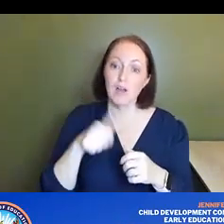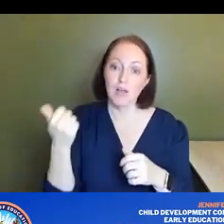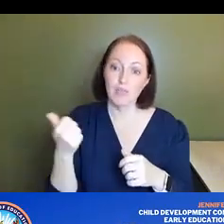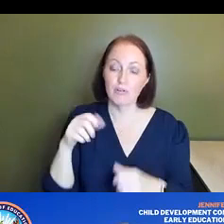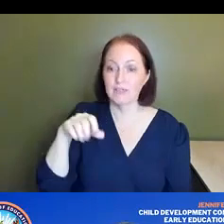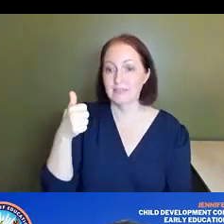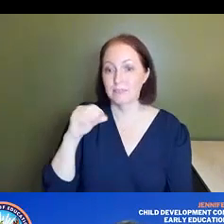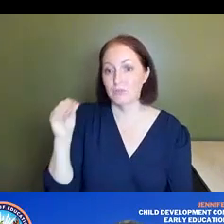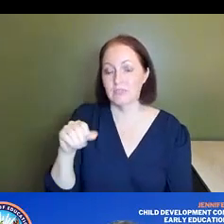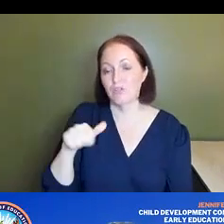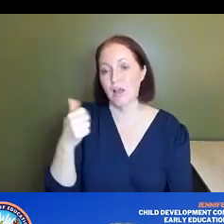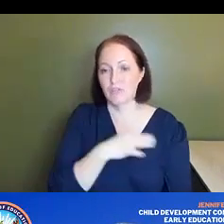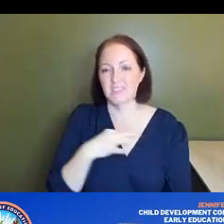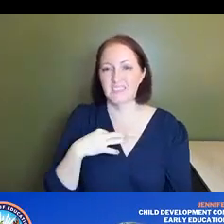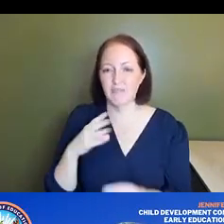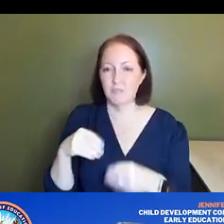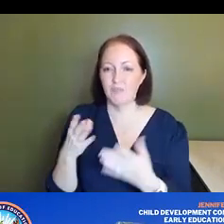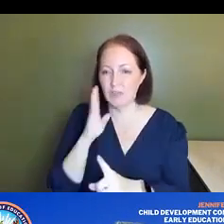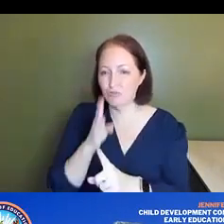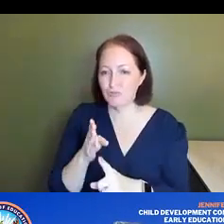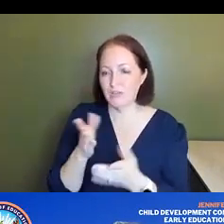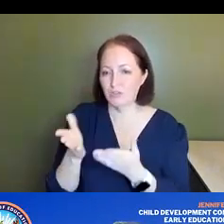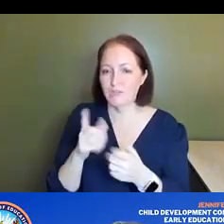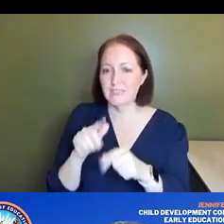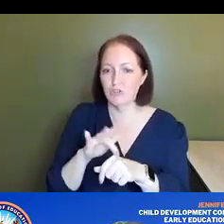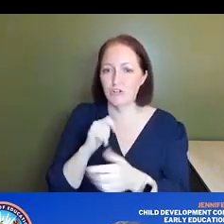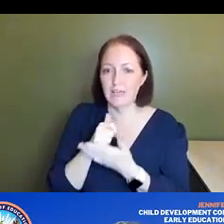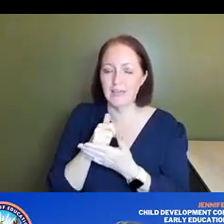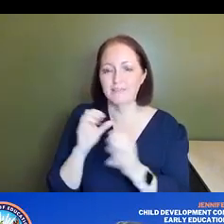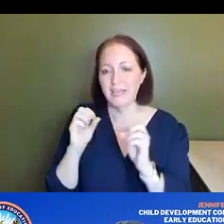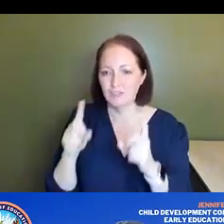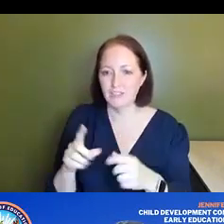other staff providing direct service in early education. Thank you so much for sharing those